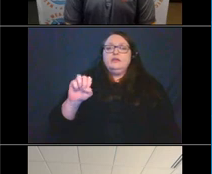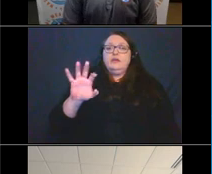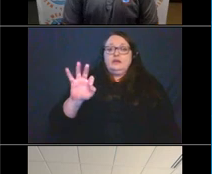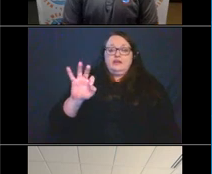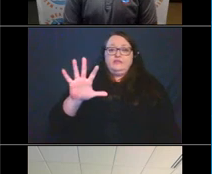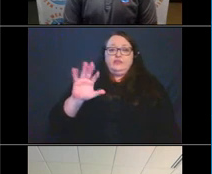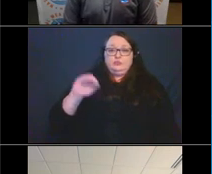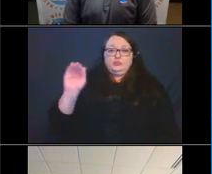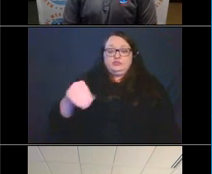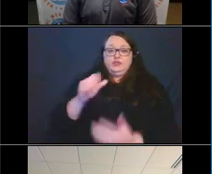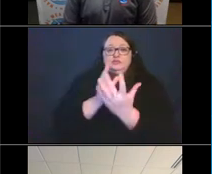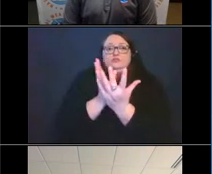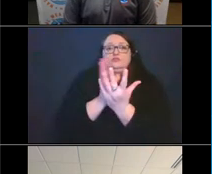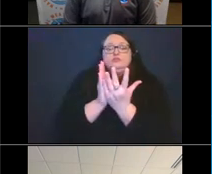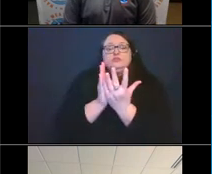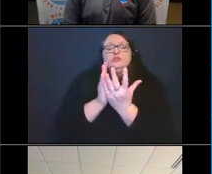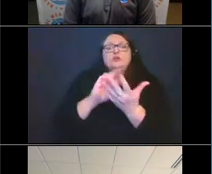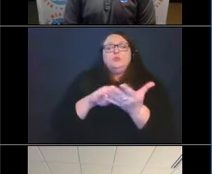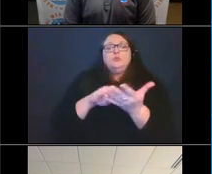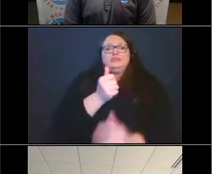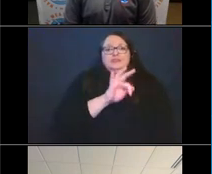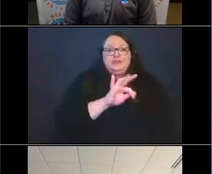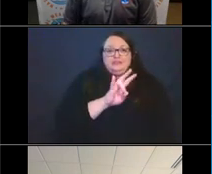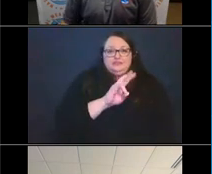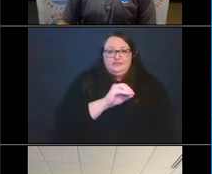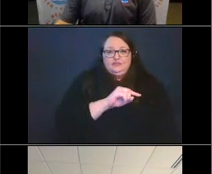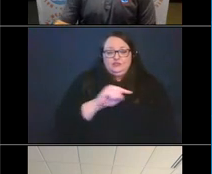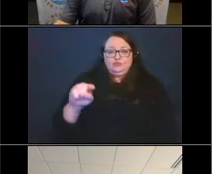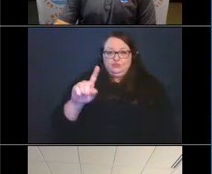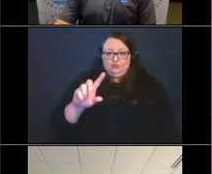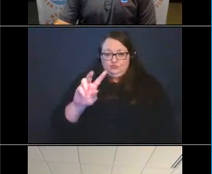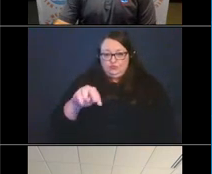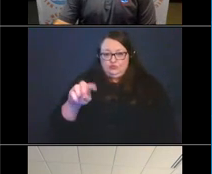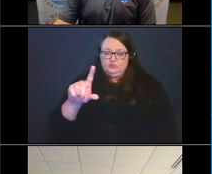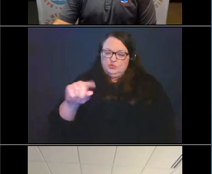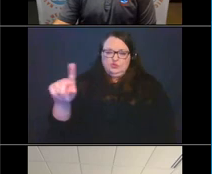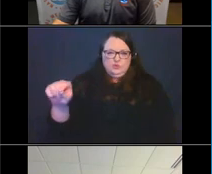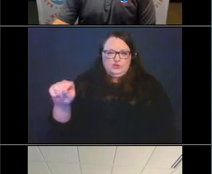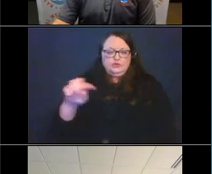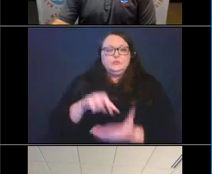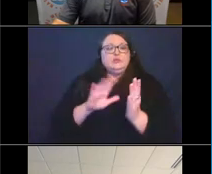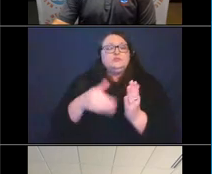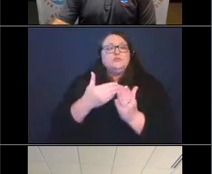of 1970 to 2020. So, all stations are capturing the same heat events. In previous versions of